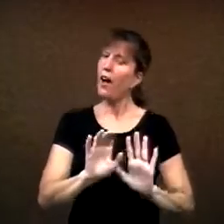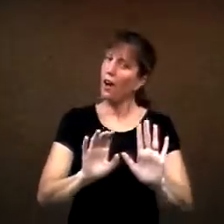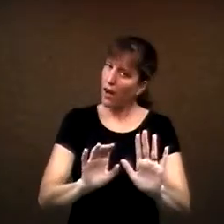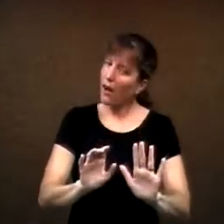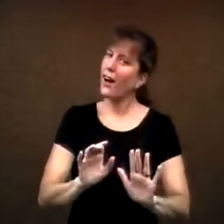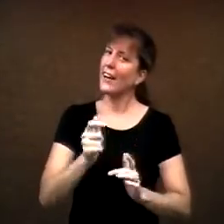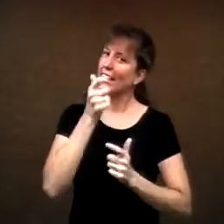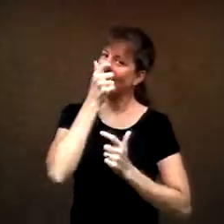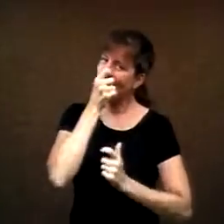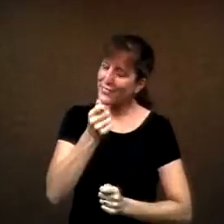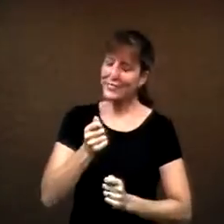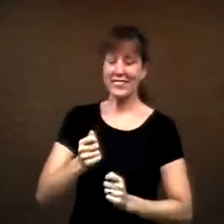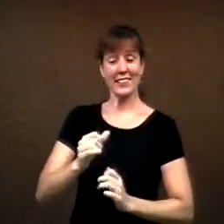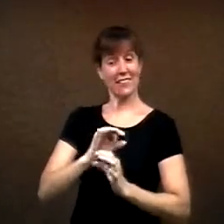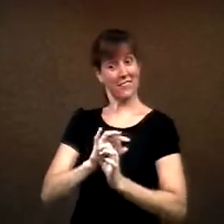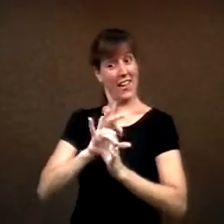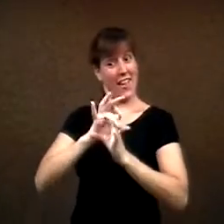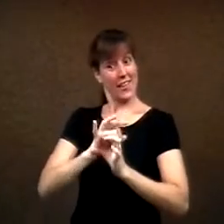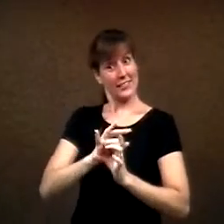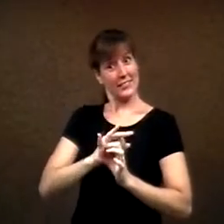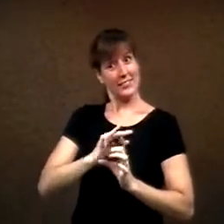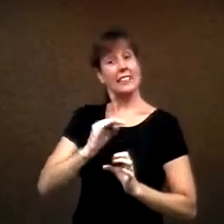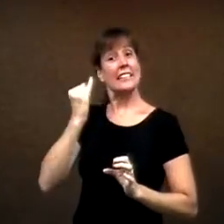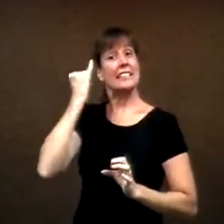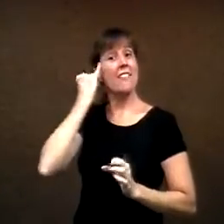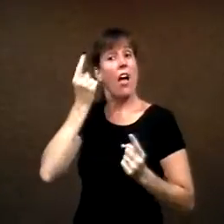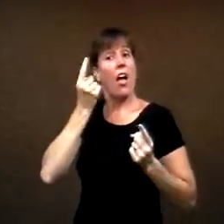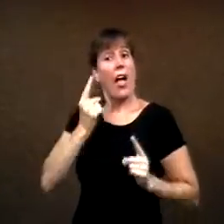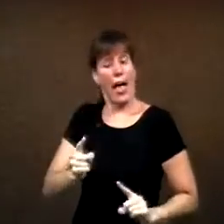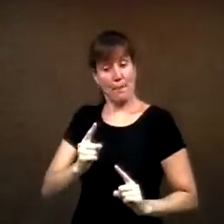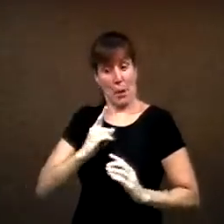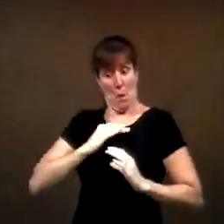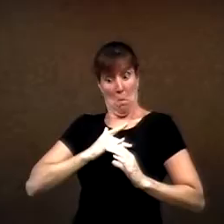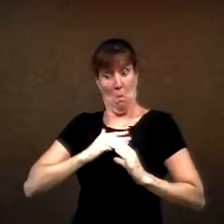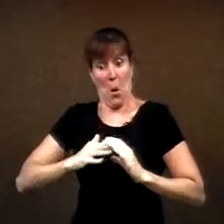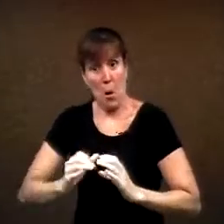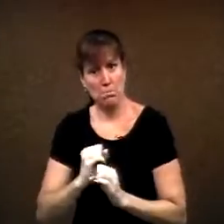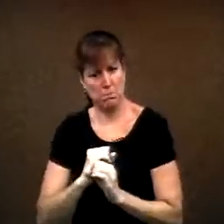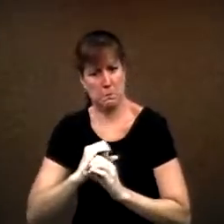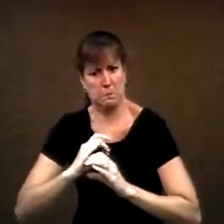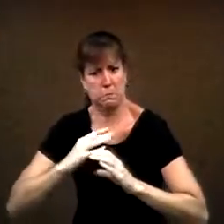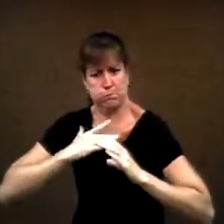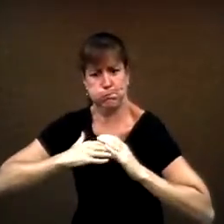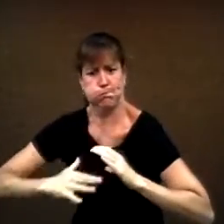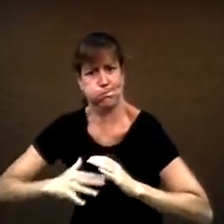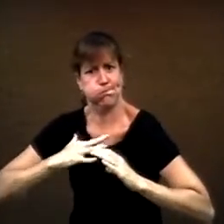an artery, for some emergency, and it becomes necessary in case of injury, to send less blood,